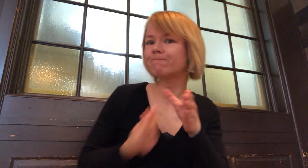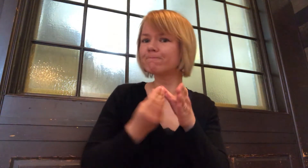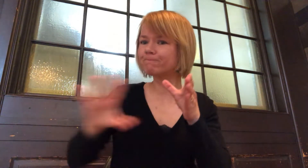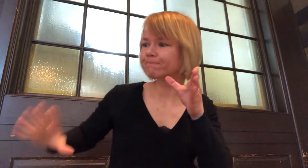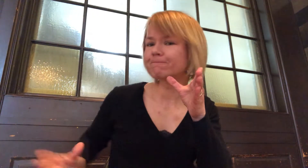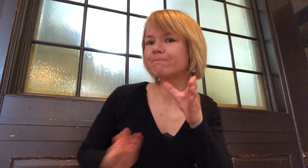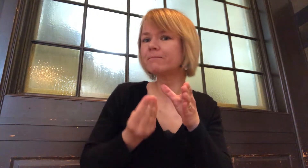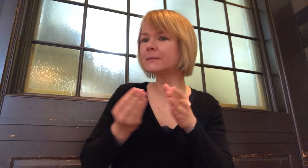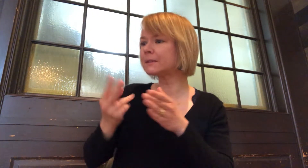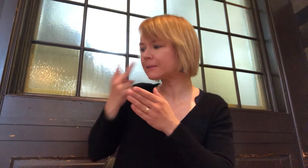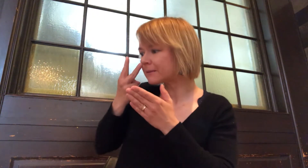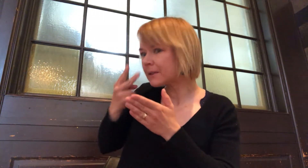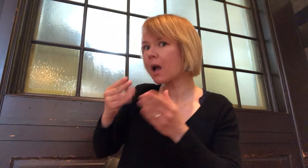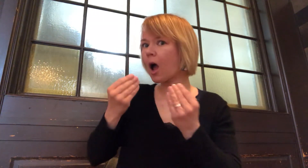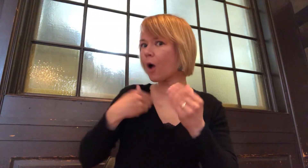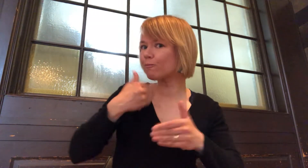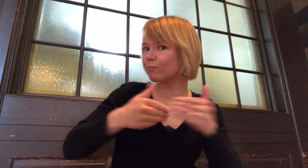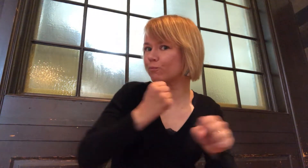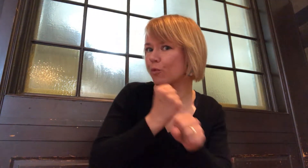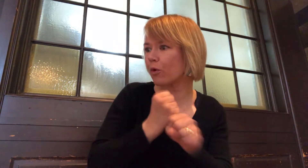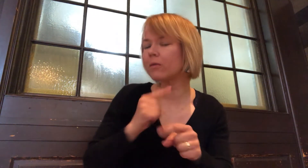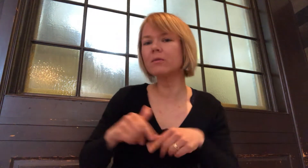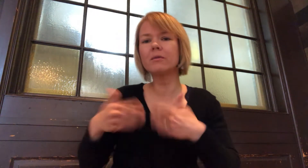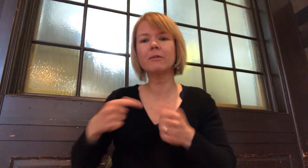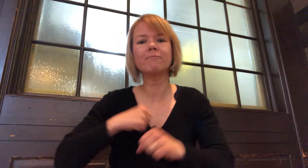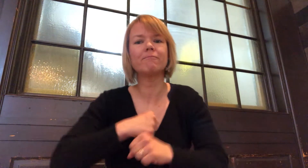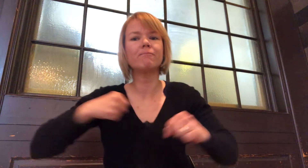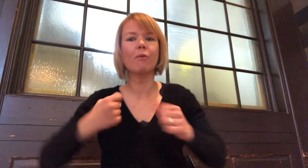to observe and give opportunities